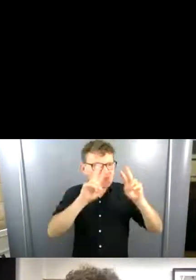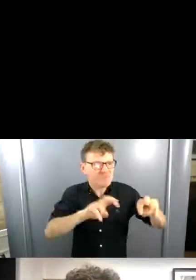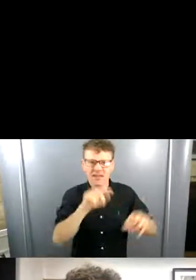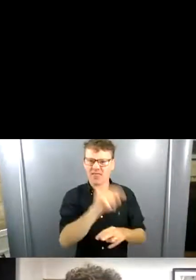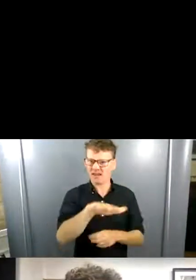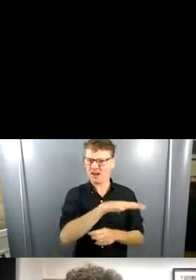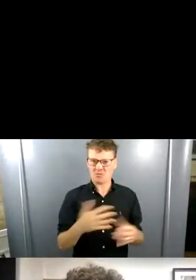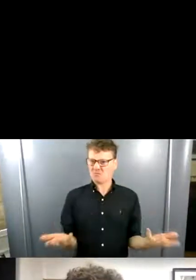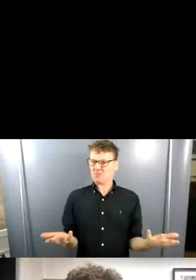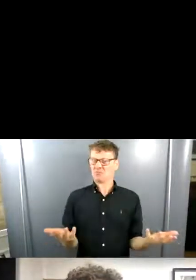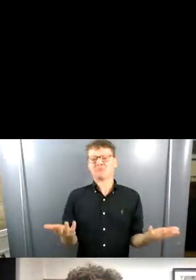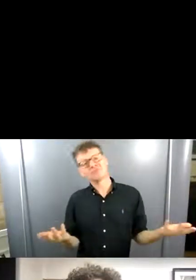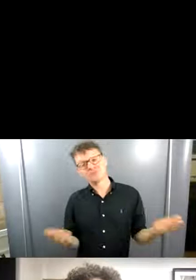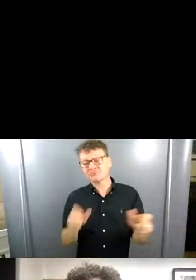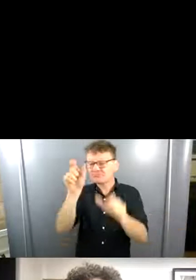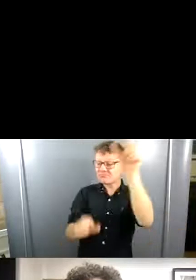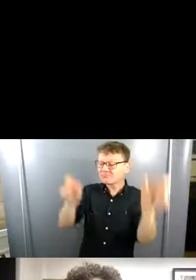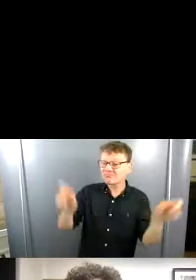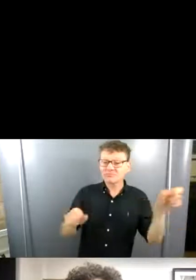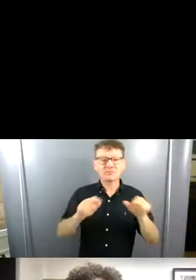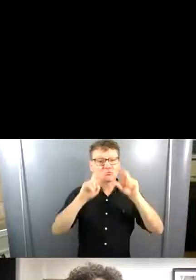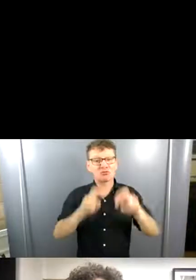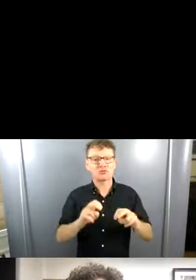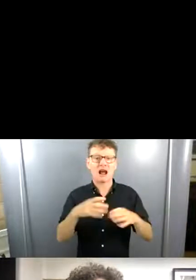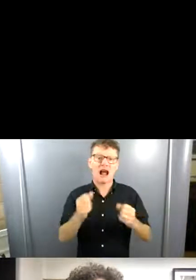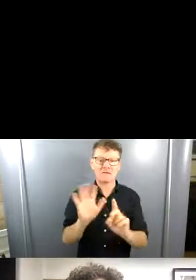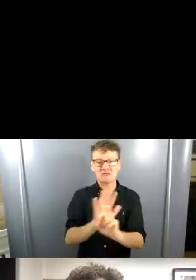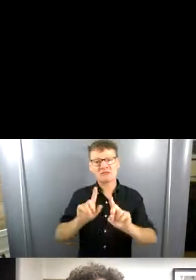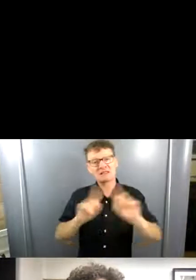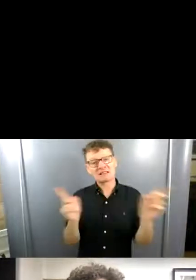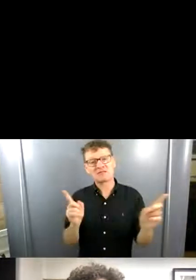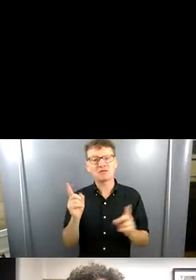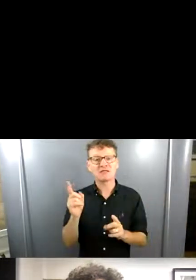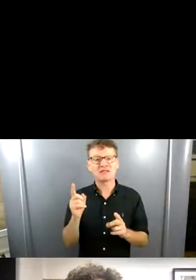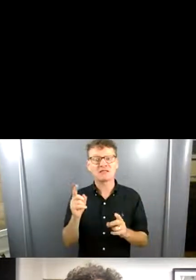the field has got different reasons why they want to research small-scale multilingualism and I’ll